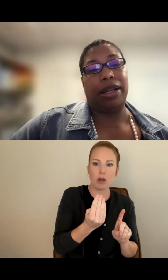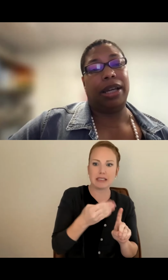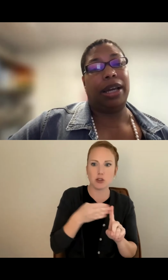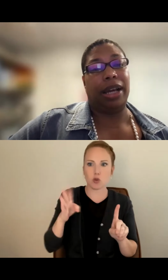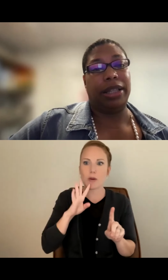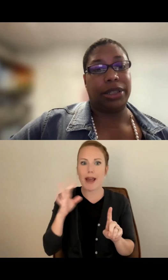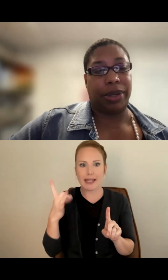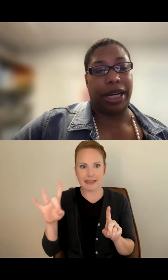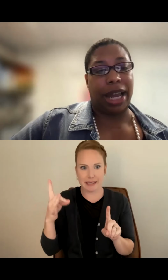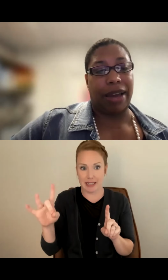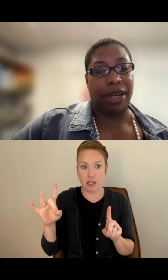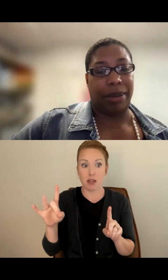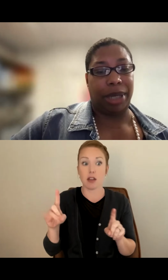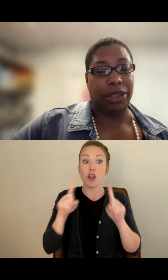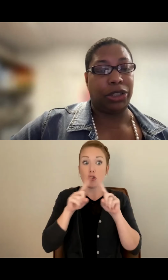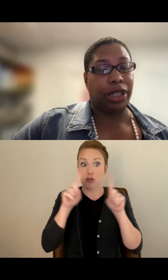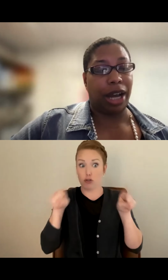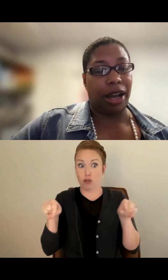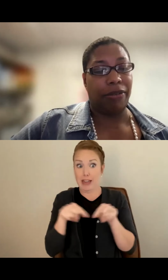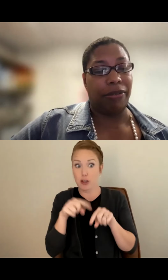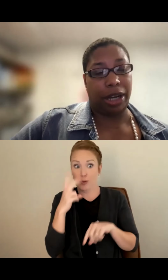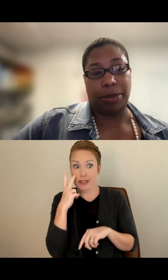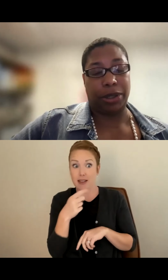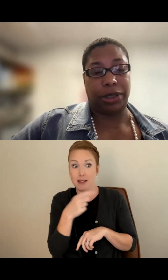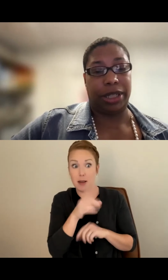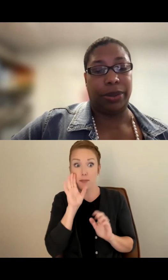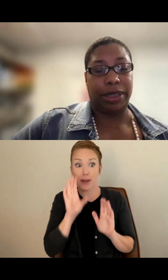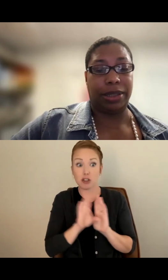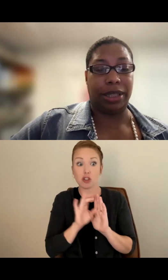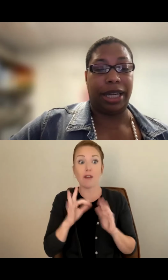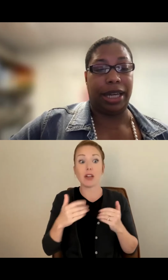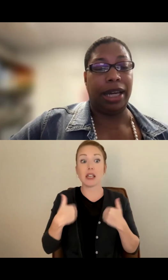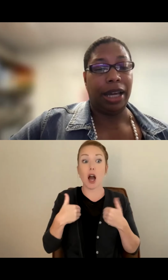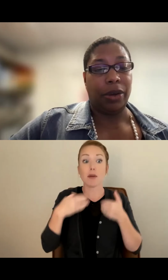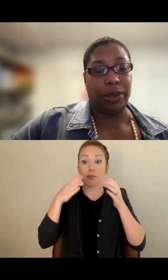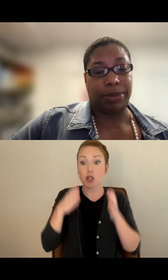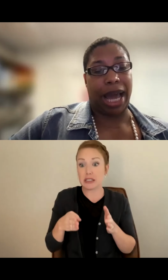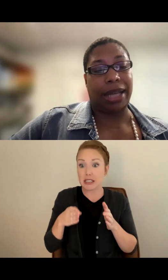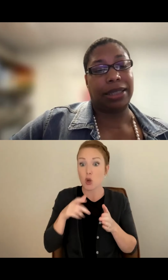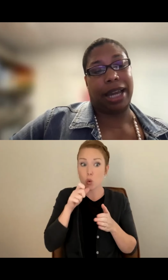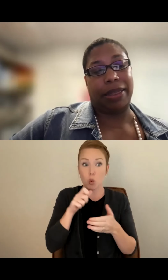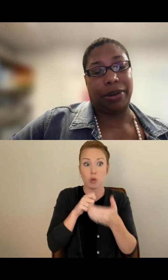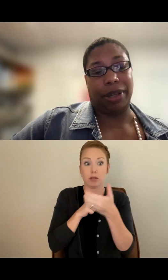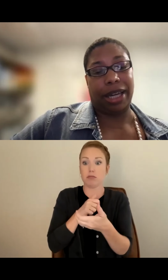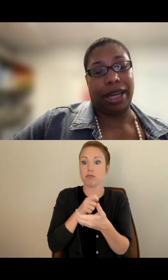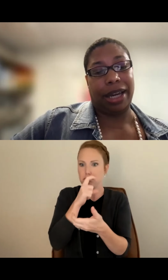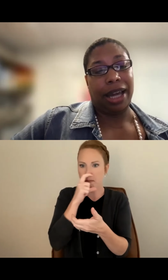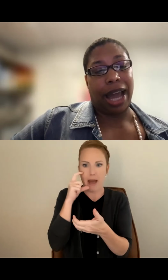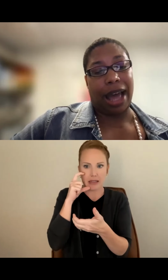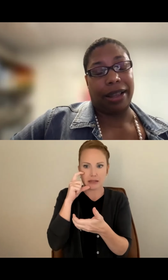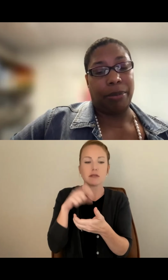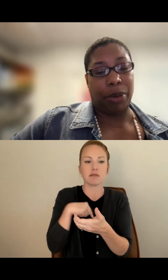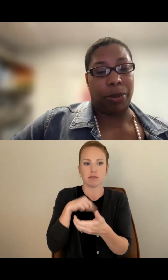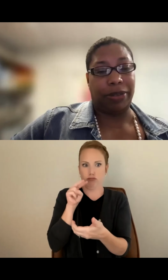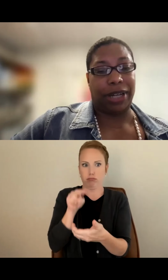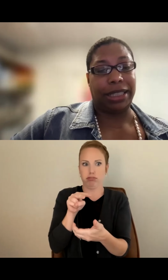On the screen, I have an image of a young person who is looking -- they are masked and looking at a mobile device.